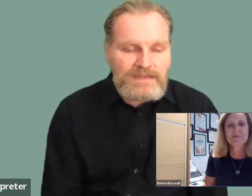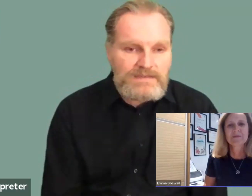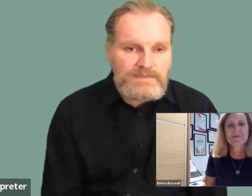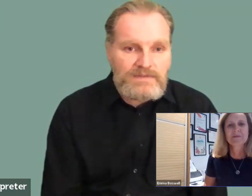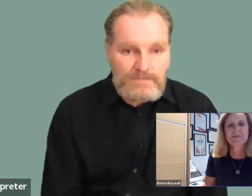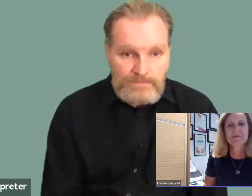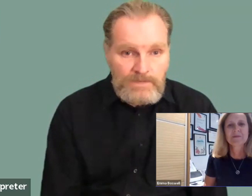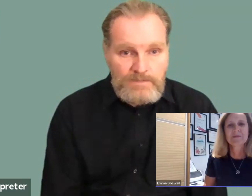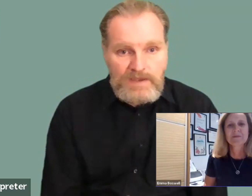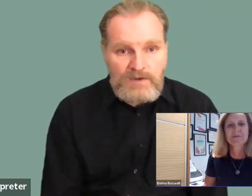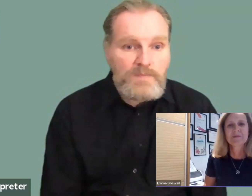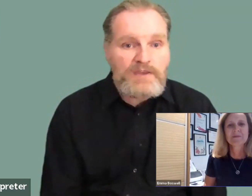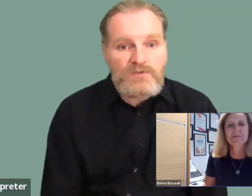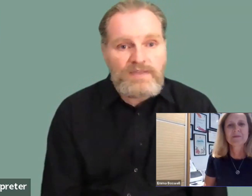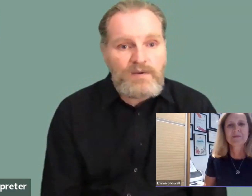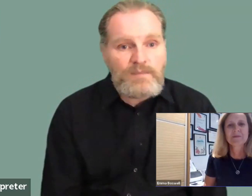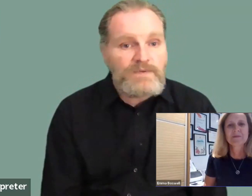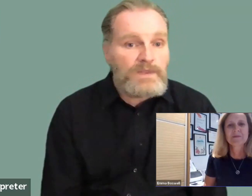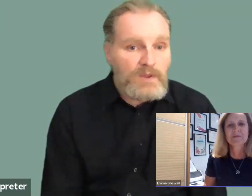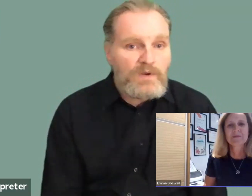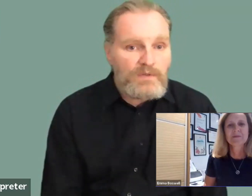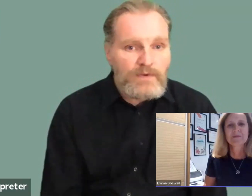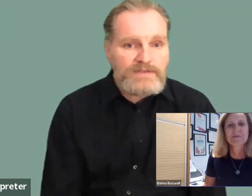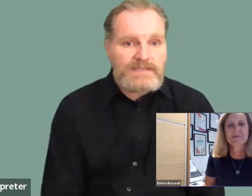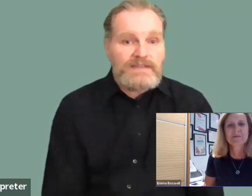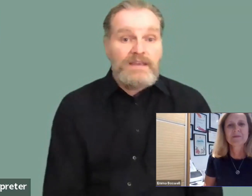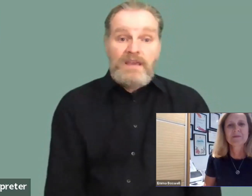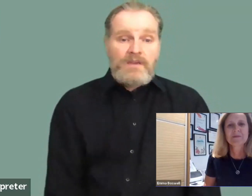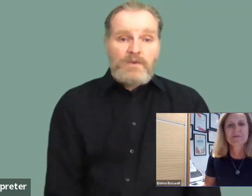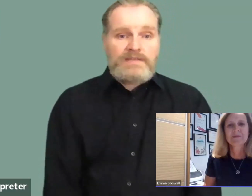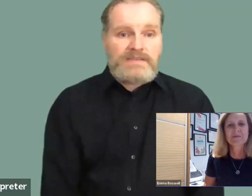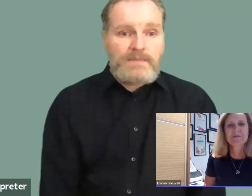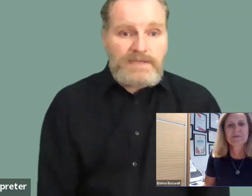assessment by an occupational therapist from the local authority. You’re gonna have somebody